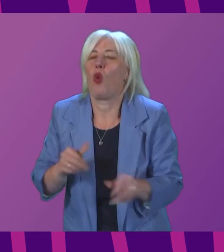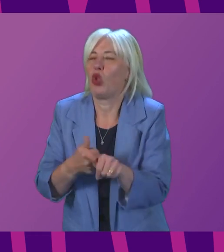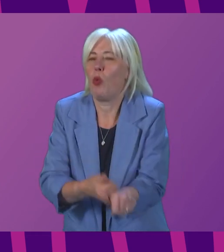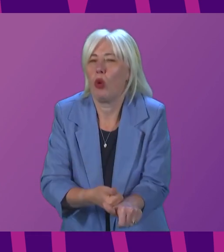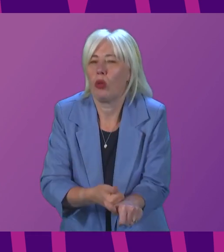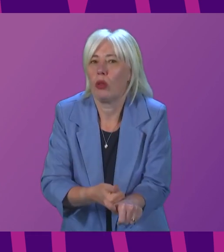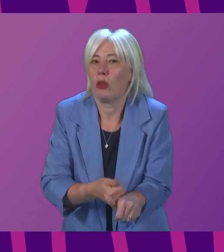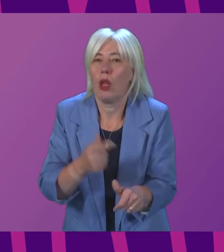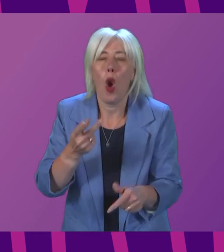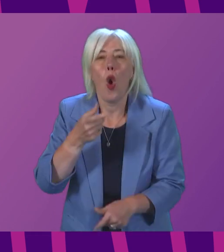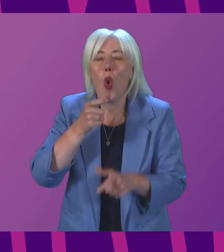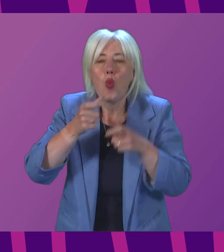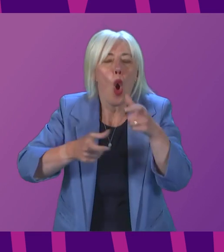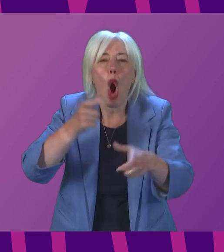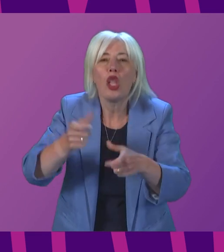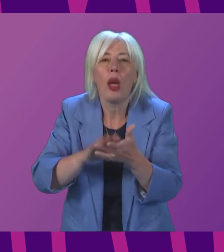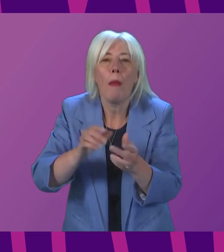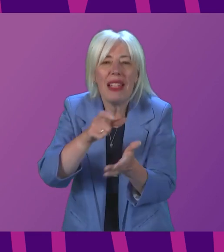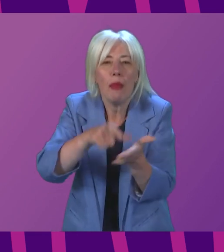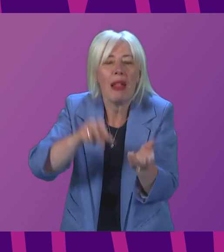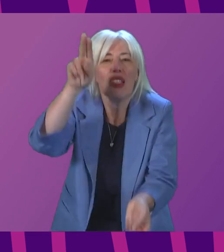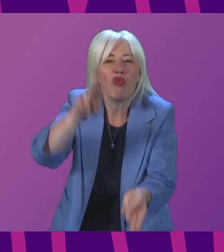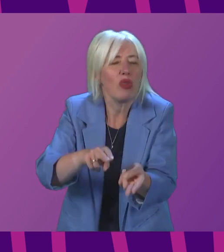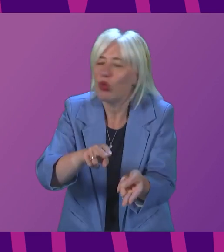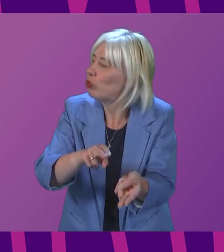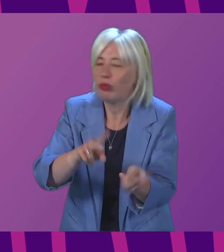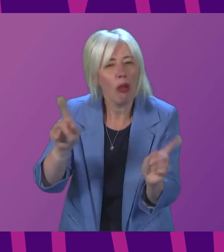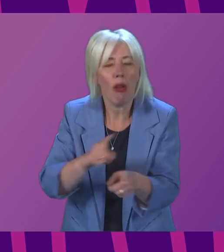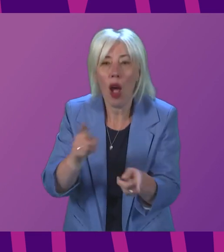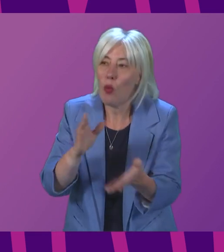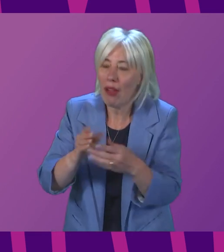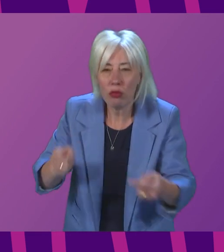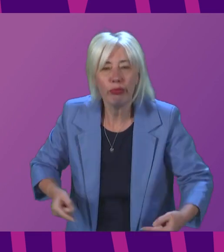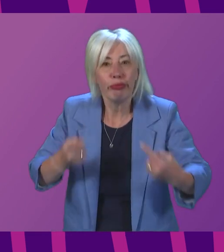The Government must step up to the challenge that Scots face right now, stop tinkering